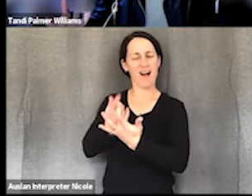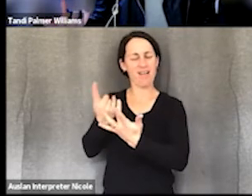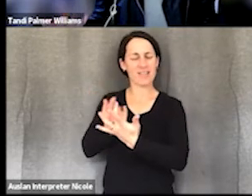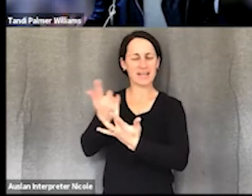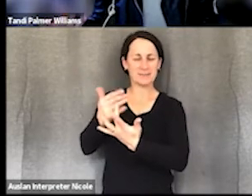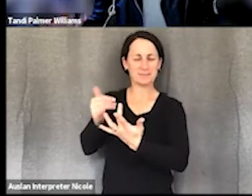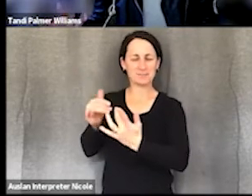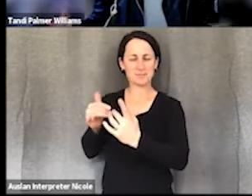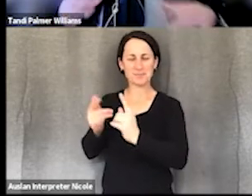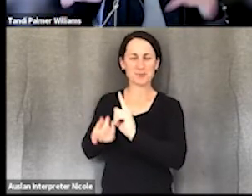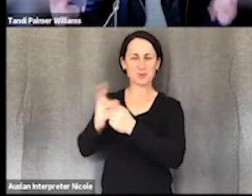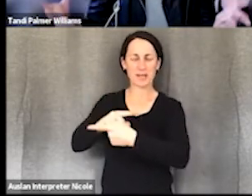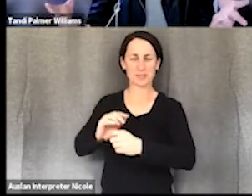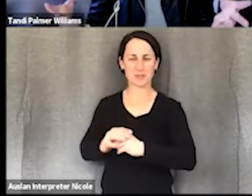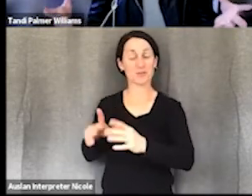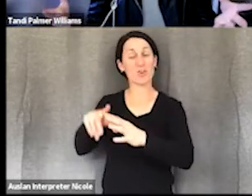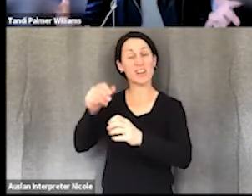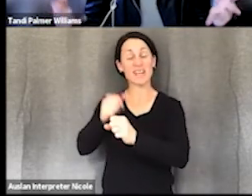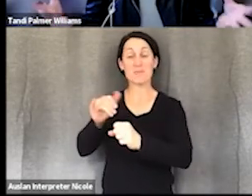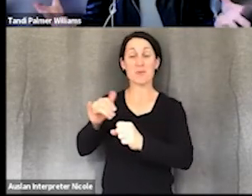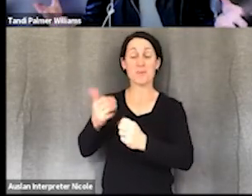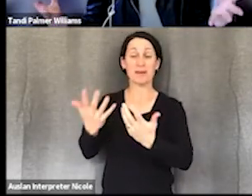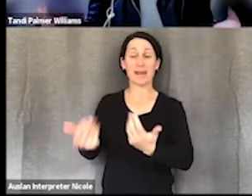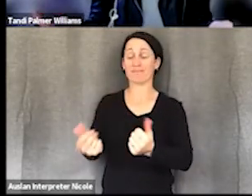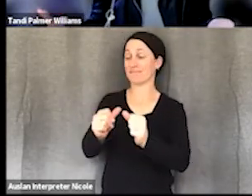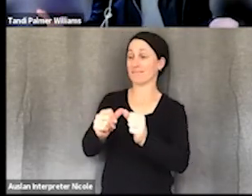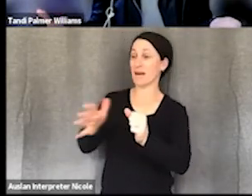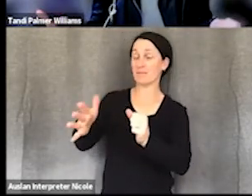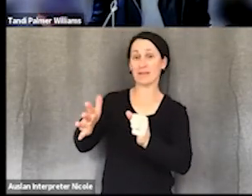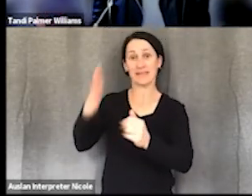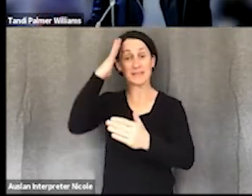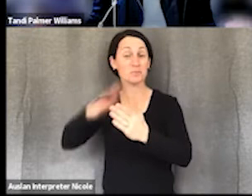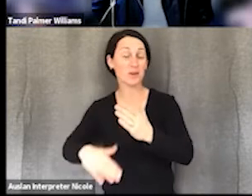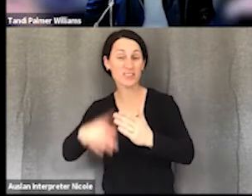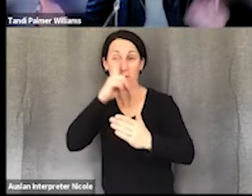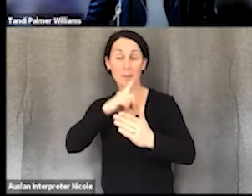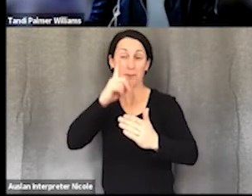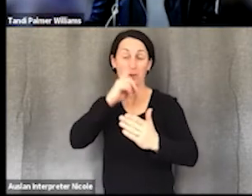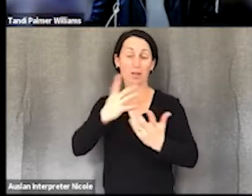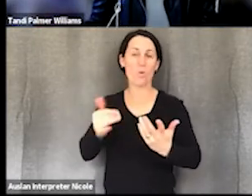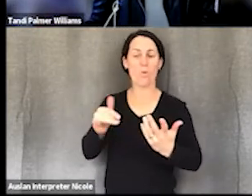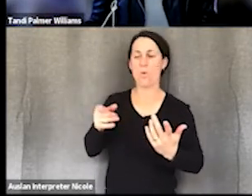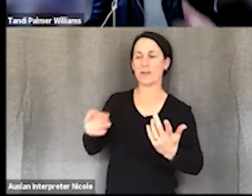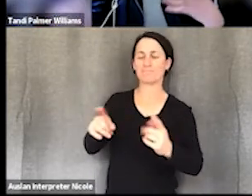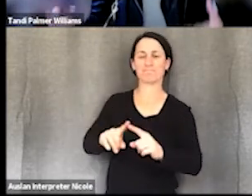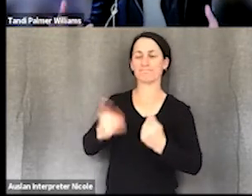event, for instance, making it a great, fabulous experience or a chance to are connect with other people who love that -- reconnect with